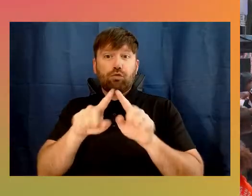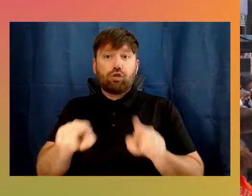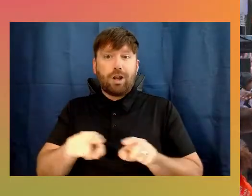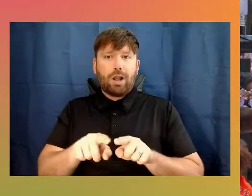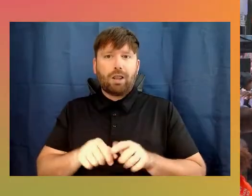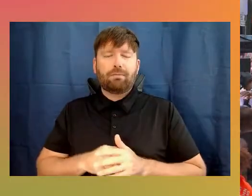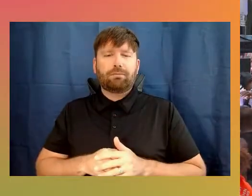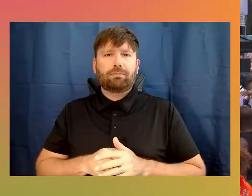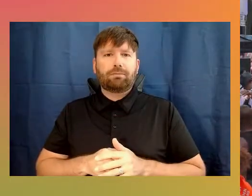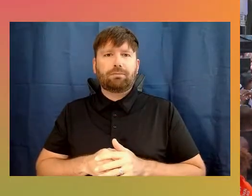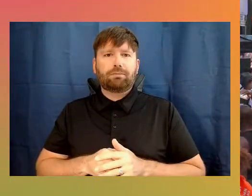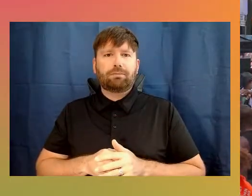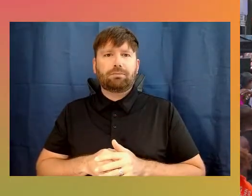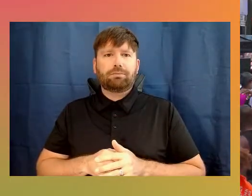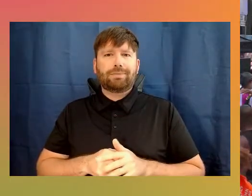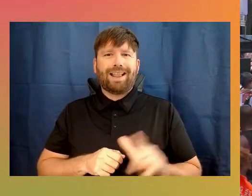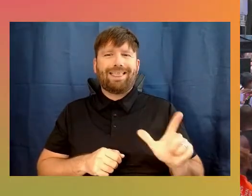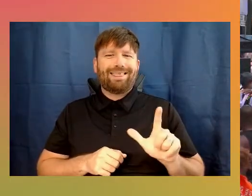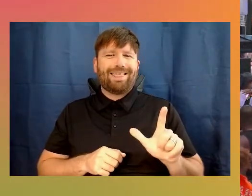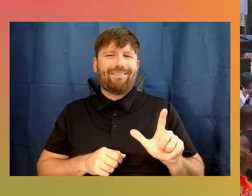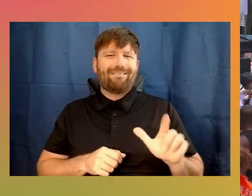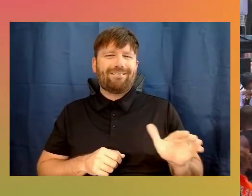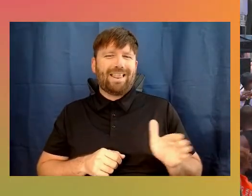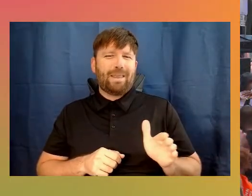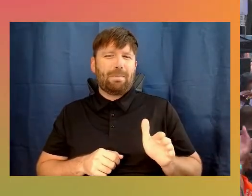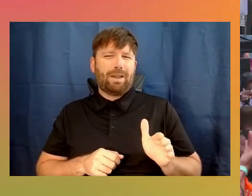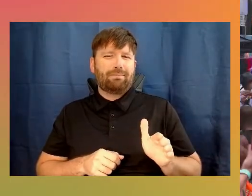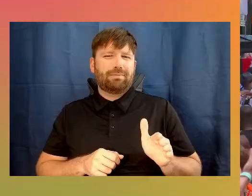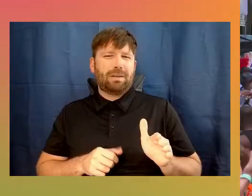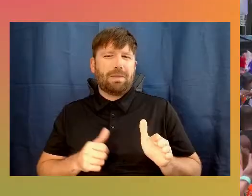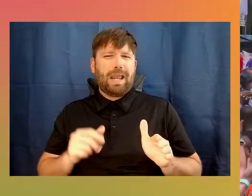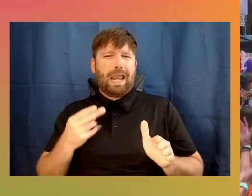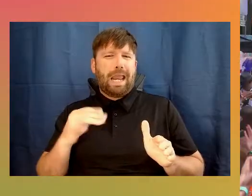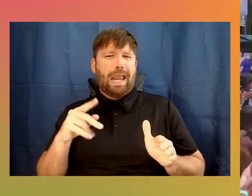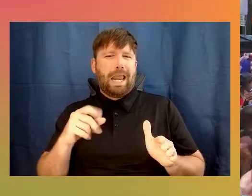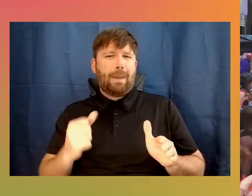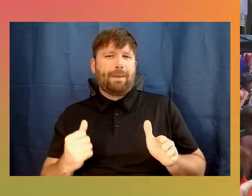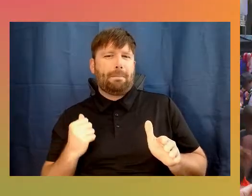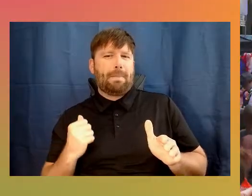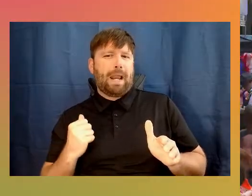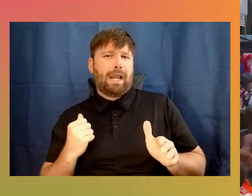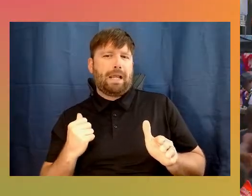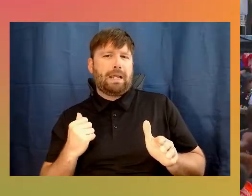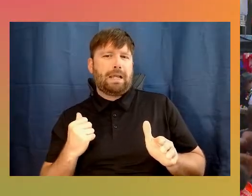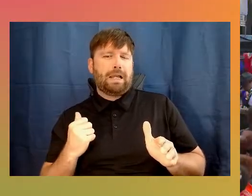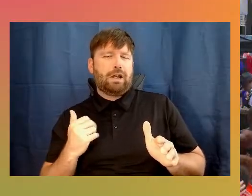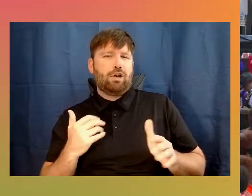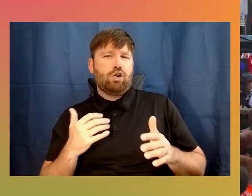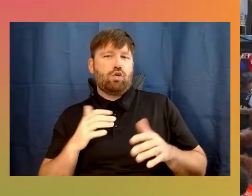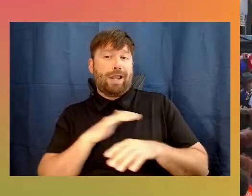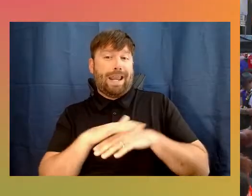INHALE, REVERSE. REACH MORE UPS AND BACK. STRAIGHTEN THE FRONT LEG. POP THE LEFT FOOT IN JUST A TOUCH.